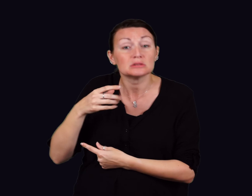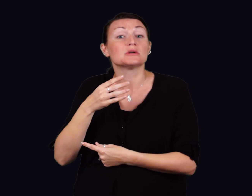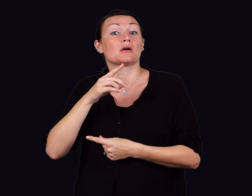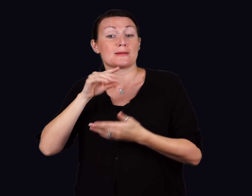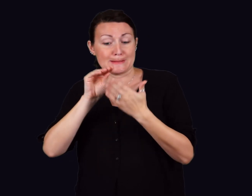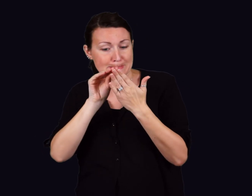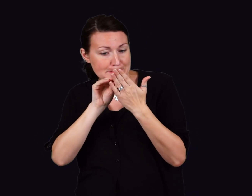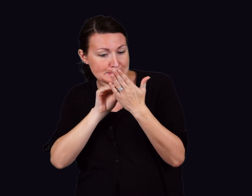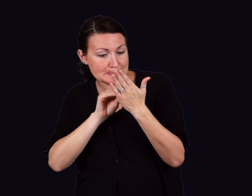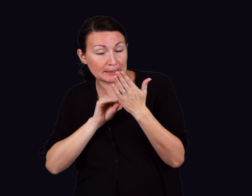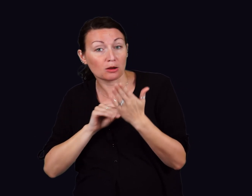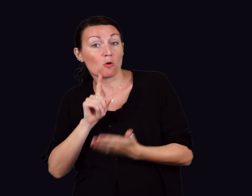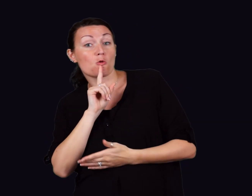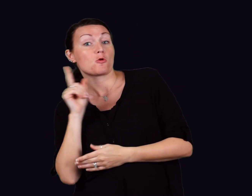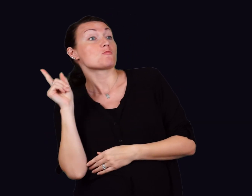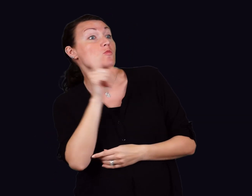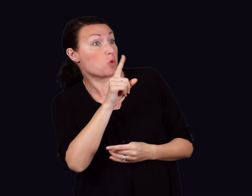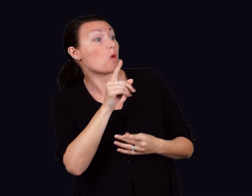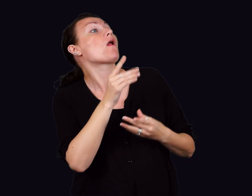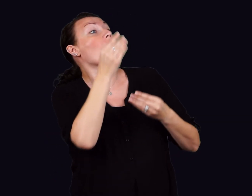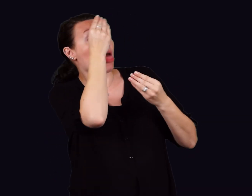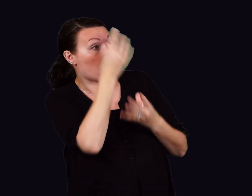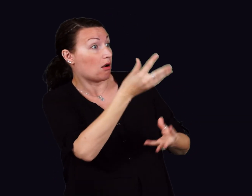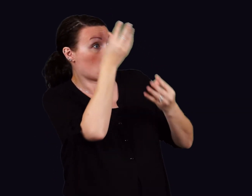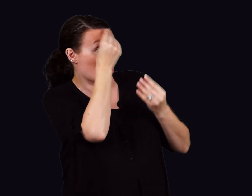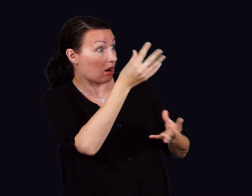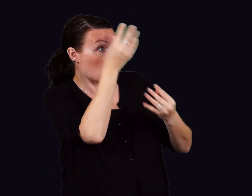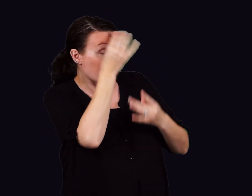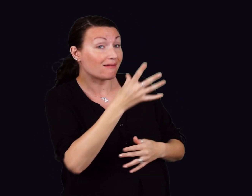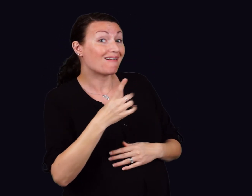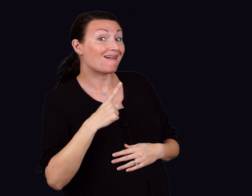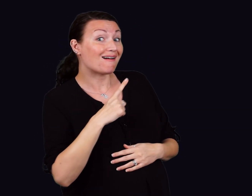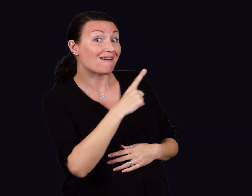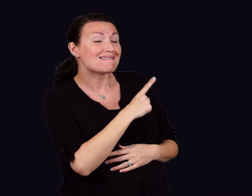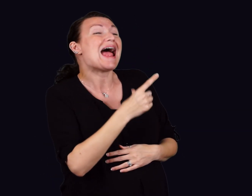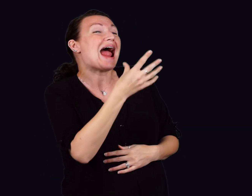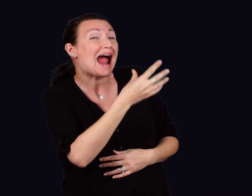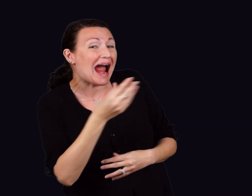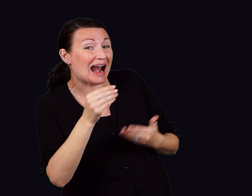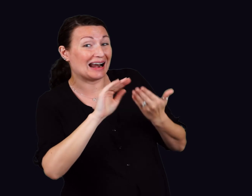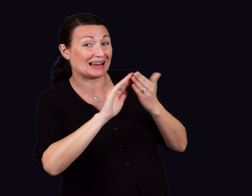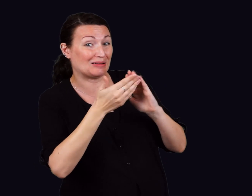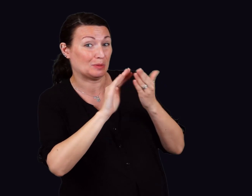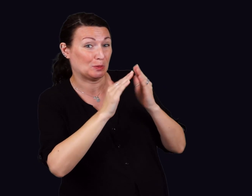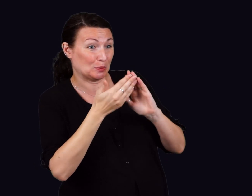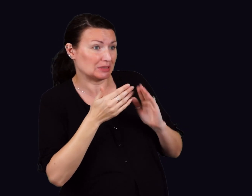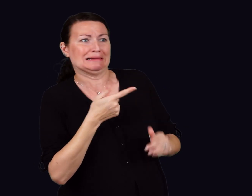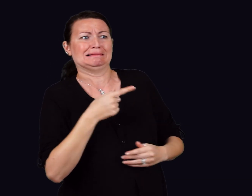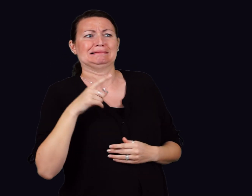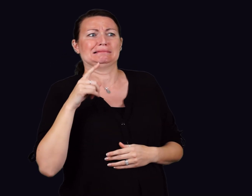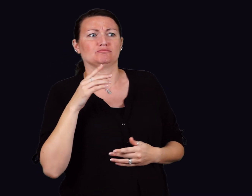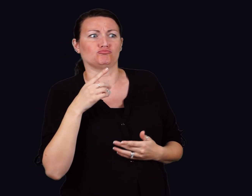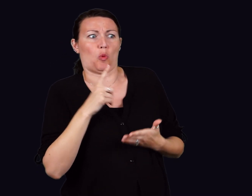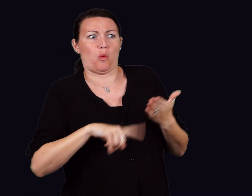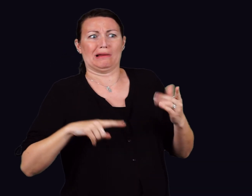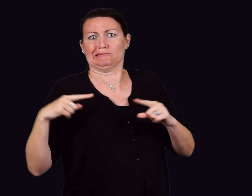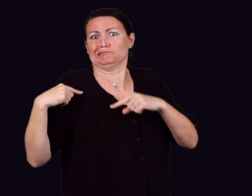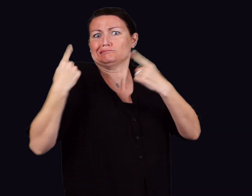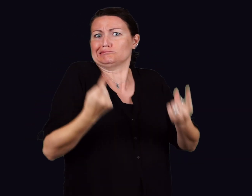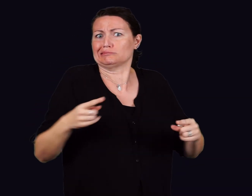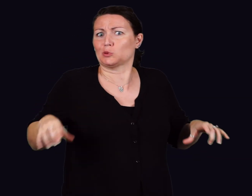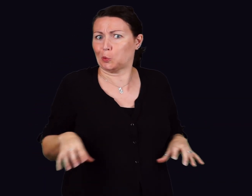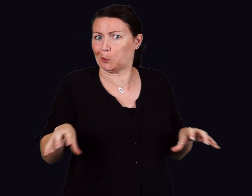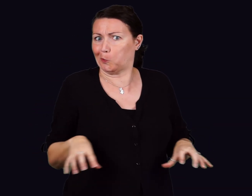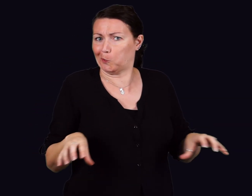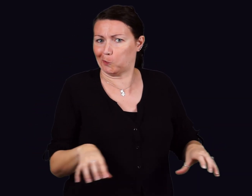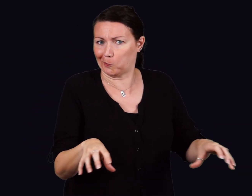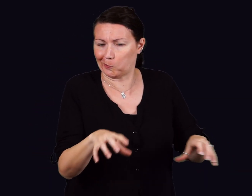and report back to the Legislature and the community about its activities.